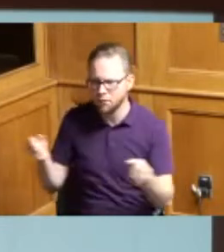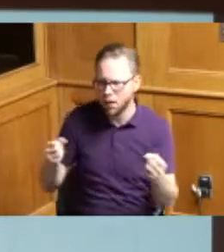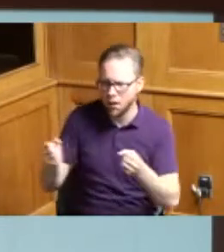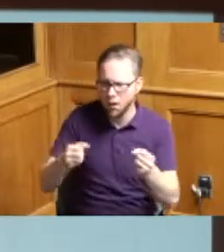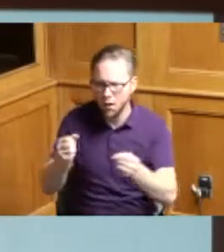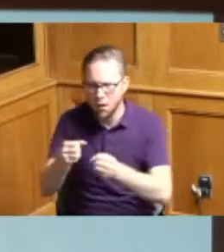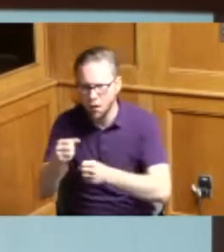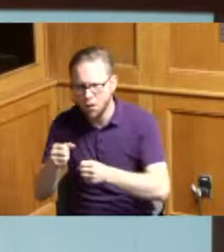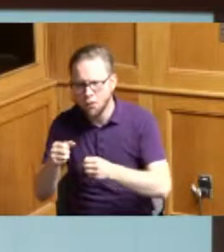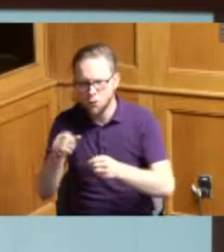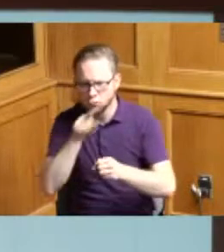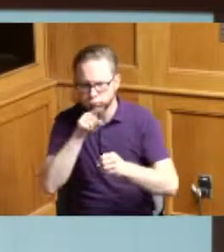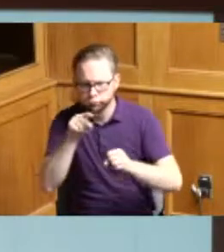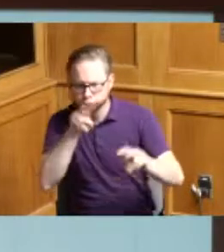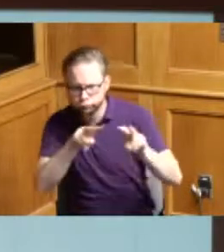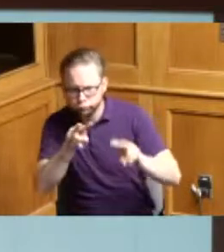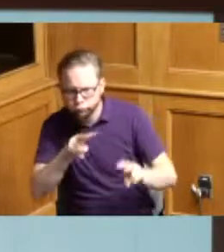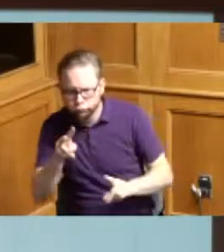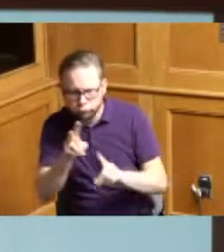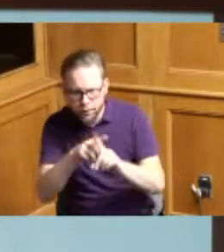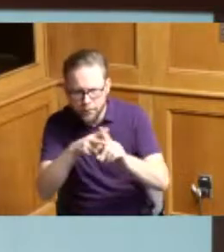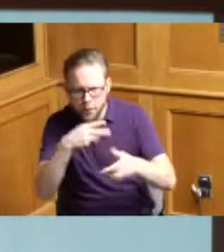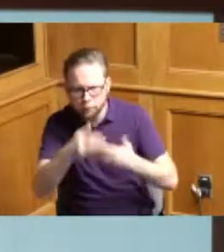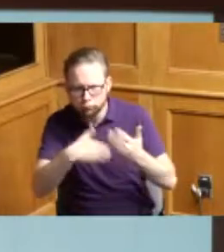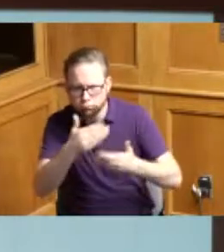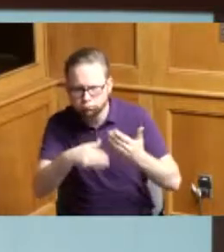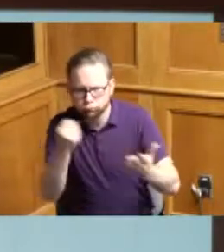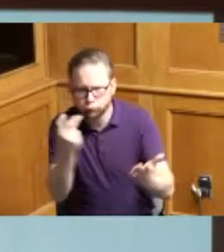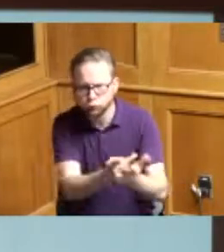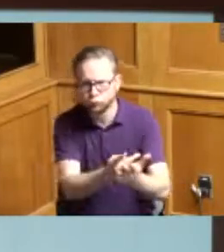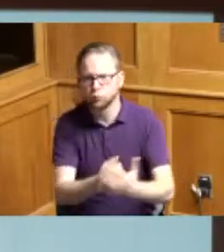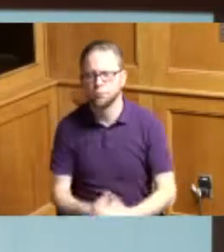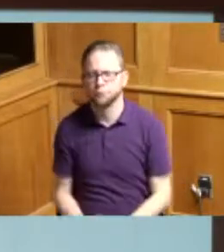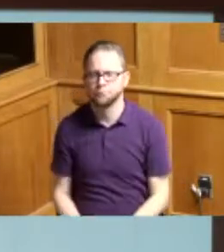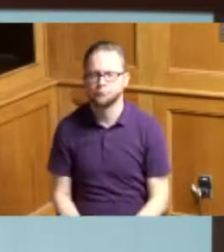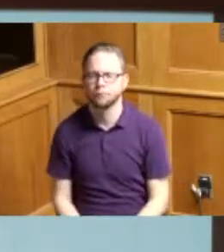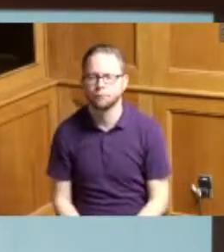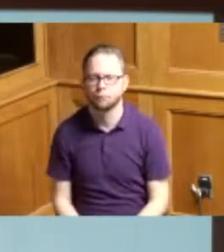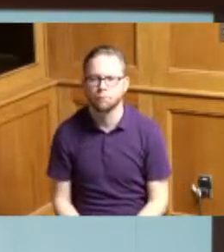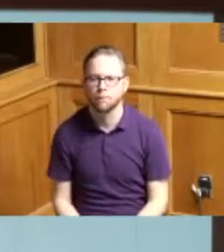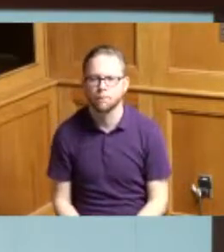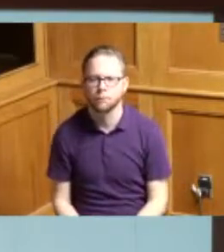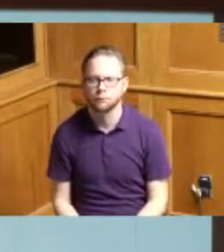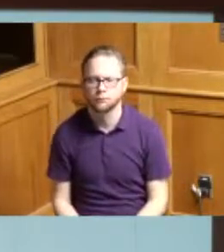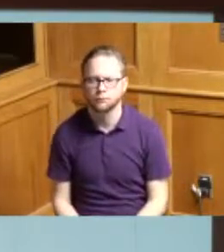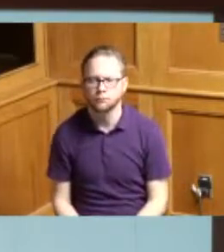applications and that they're being processed some things that we've done to make sure that that